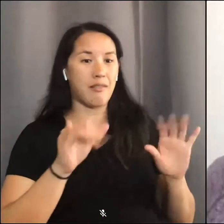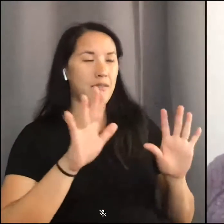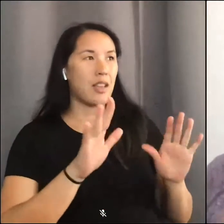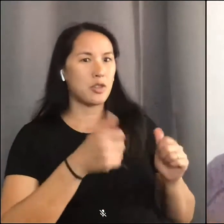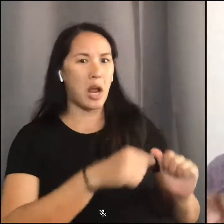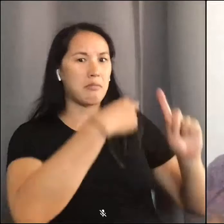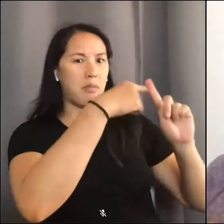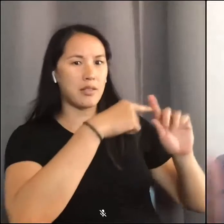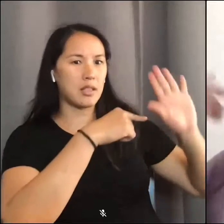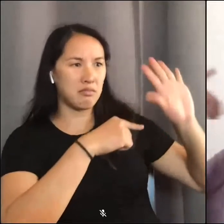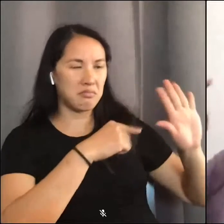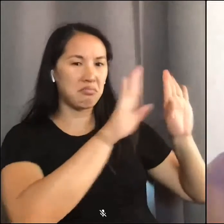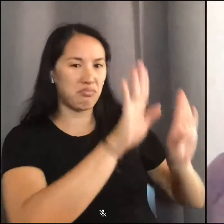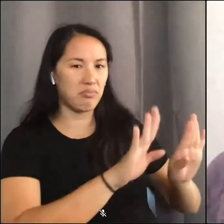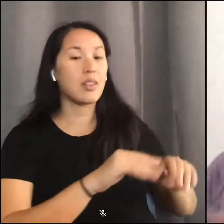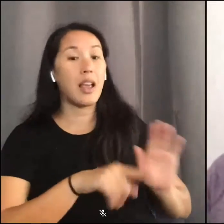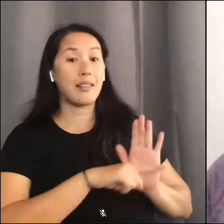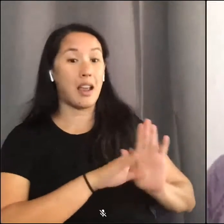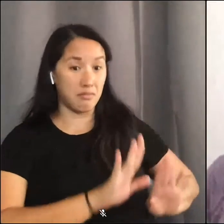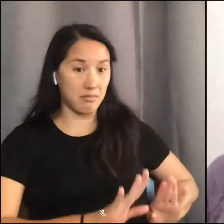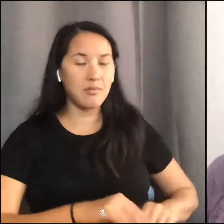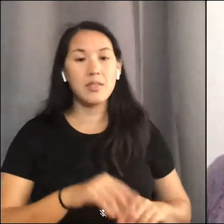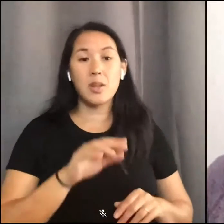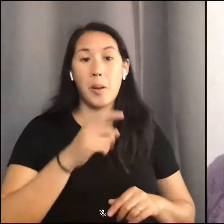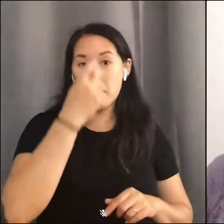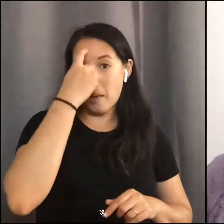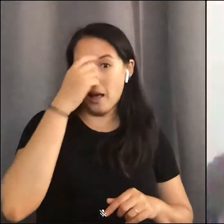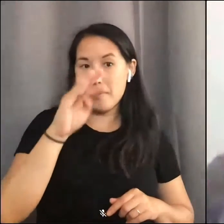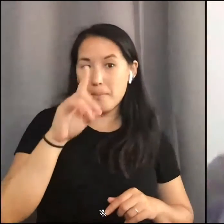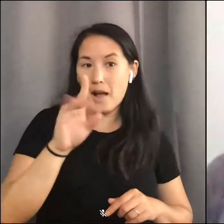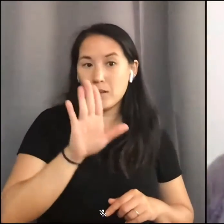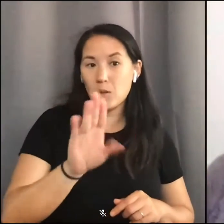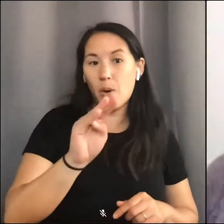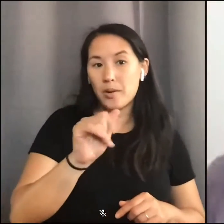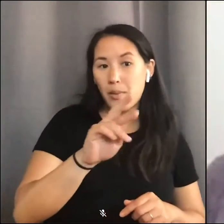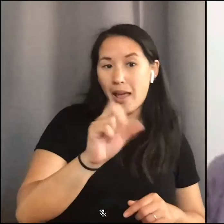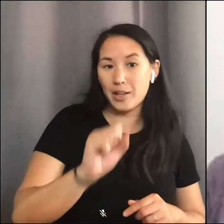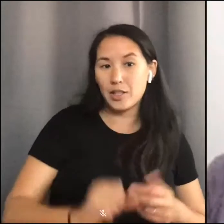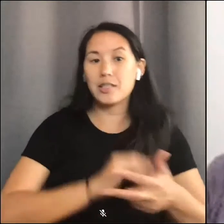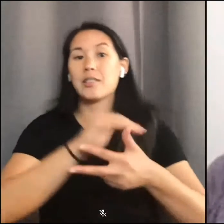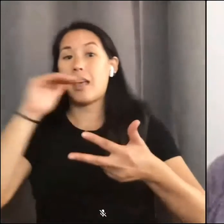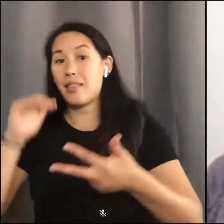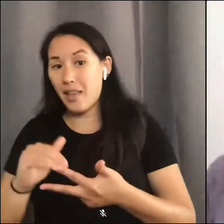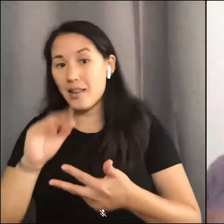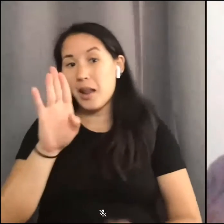matters like brain matter minor matters uh be the ecologists and so the third piece is nurture the